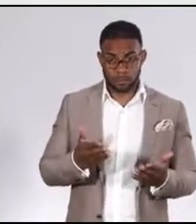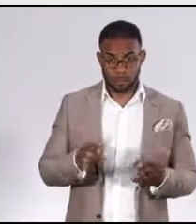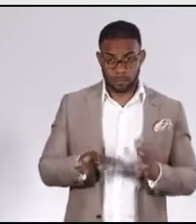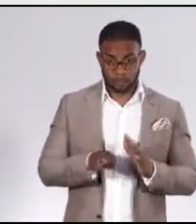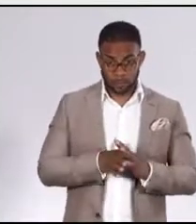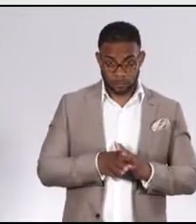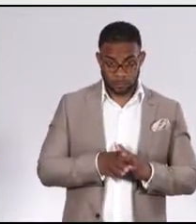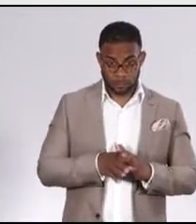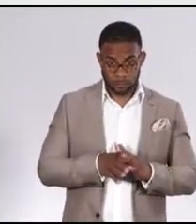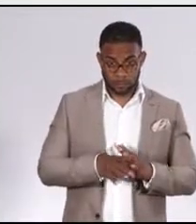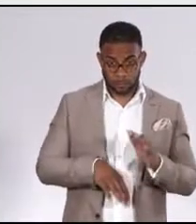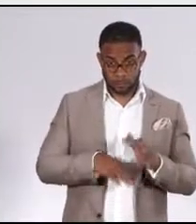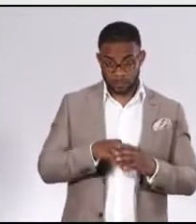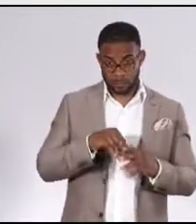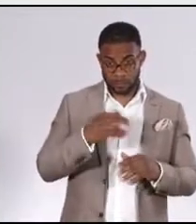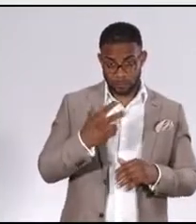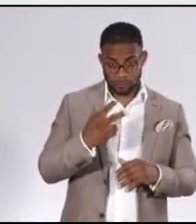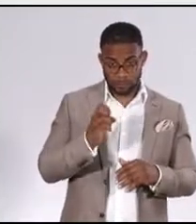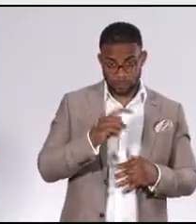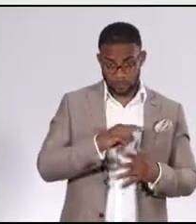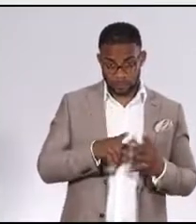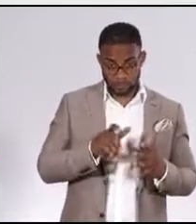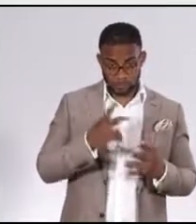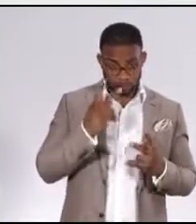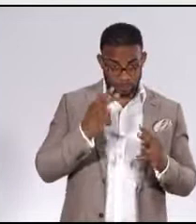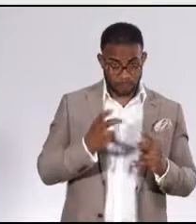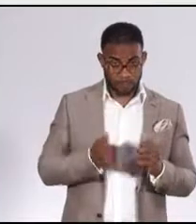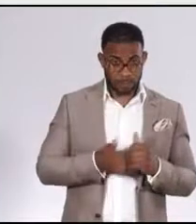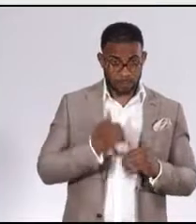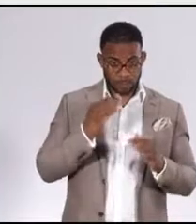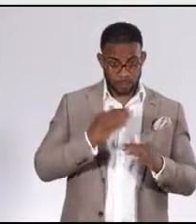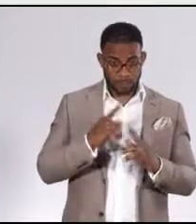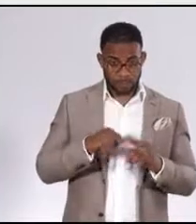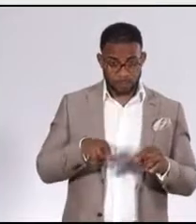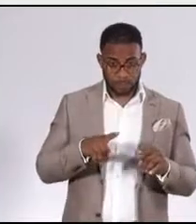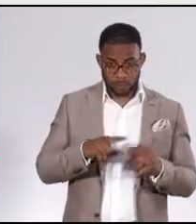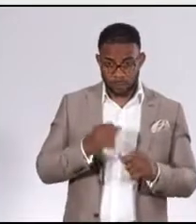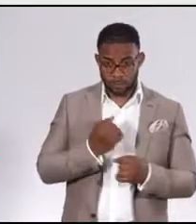up to three of those that you view is most troublesome to you or your loved ones life,